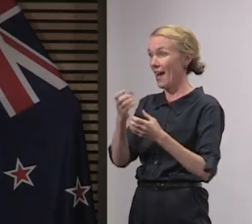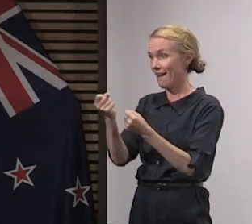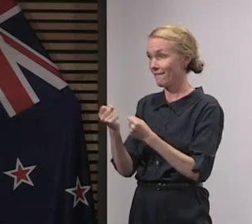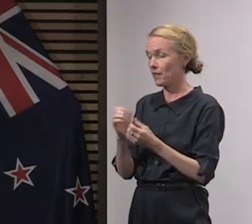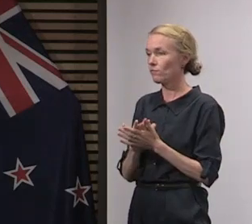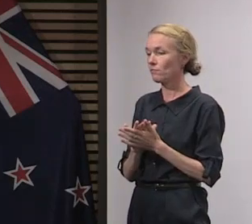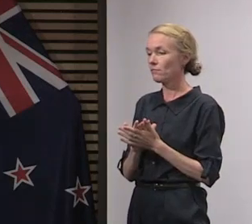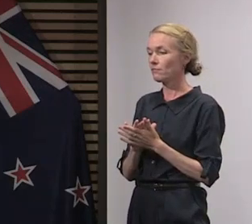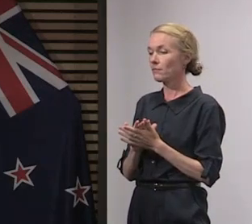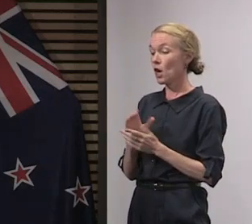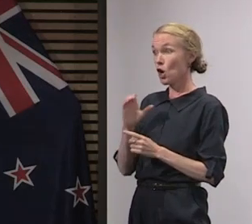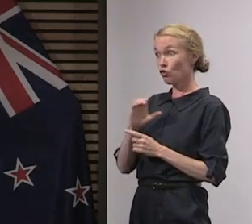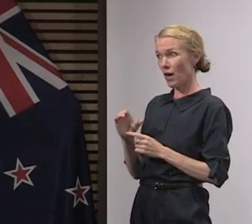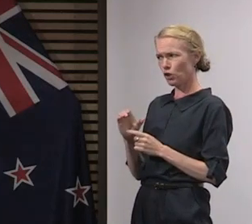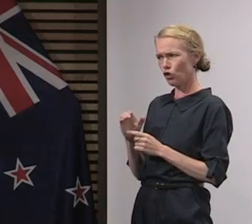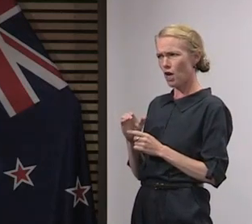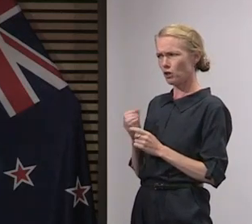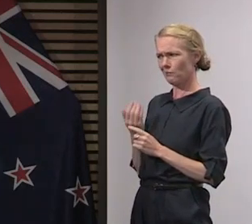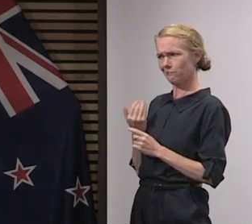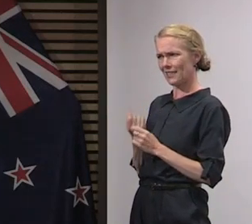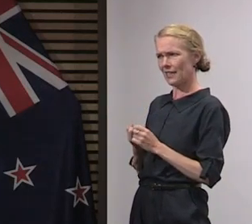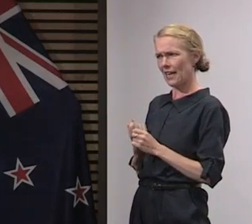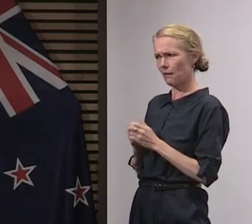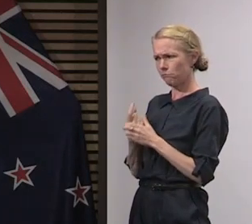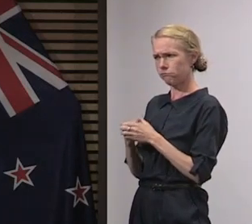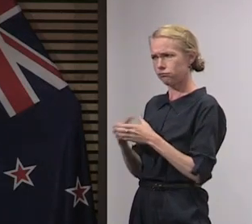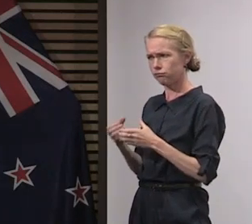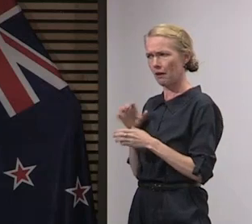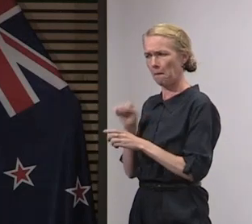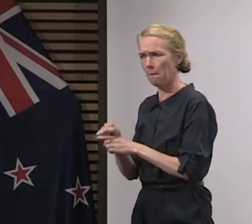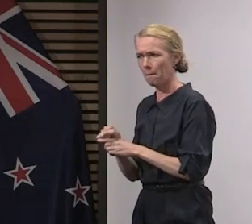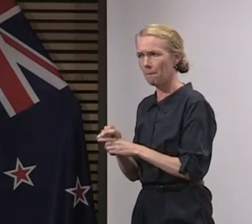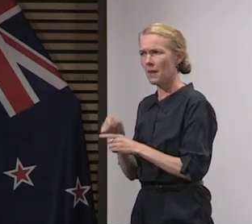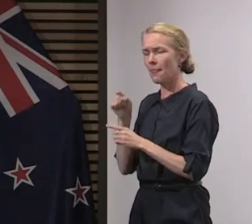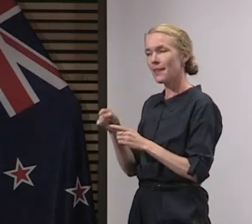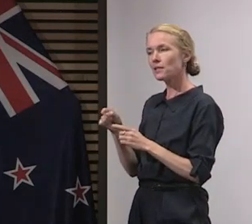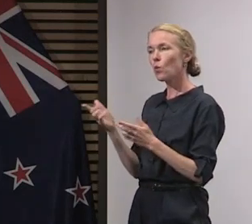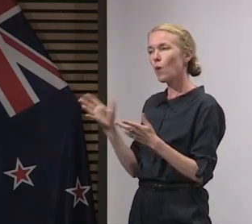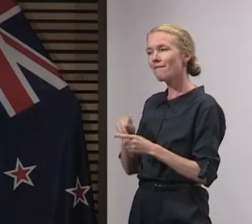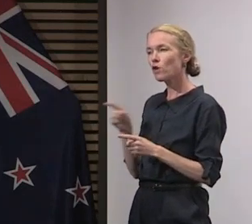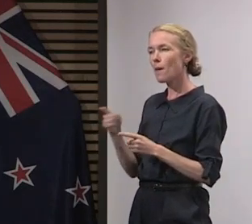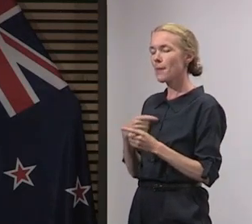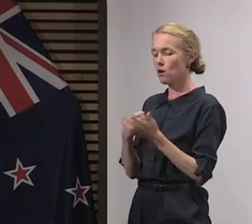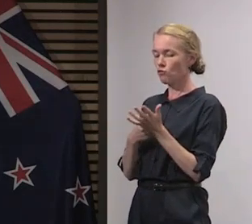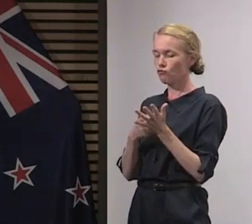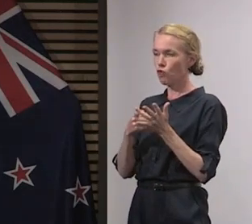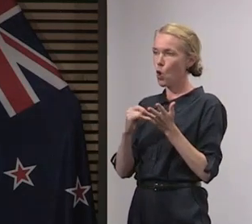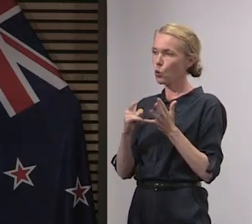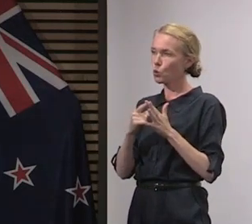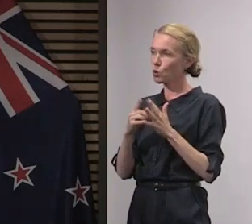the Matamata cluster which is 58. I also have a little bit more information about the new cluster in Christchurch which